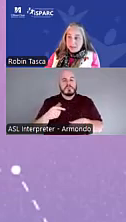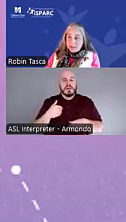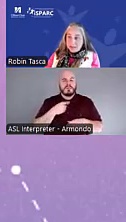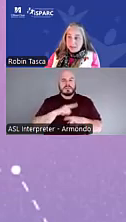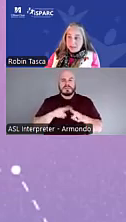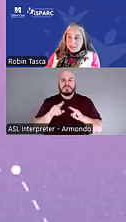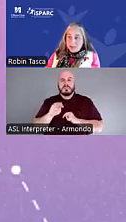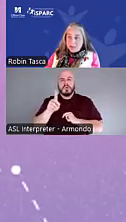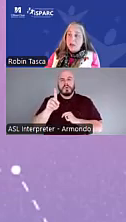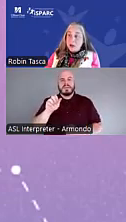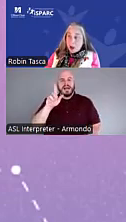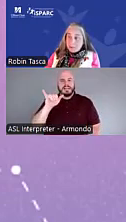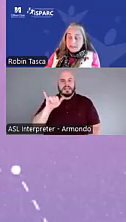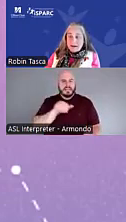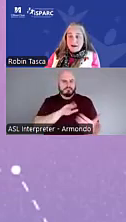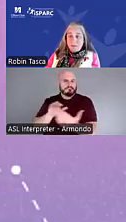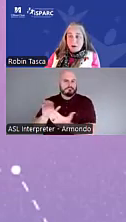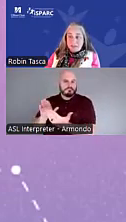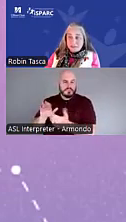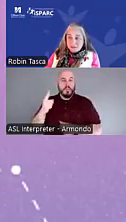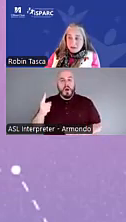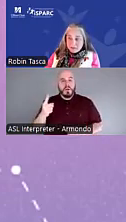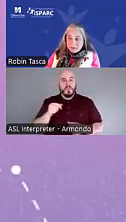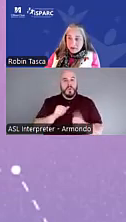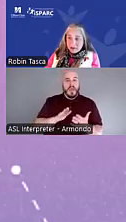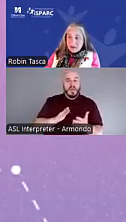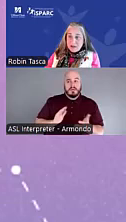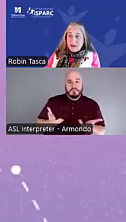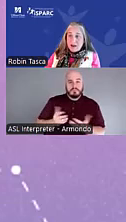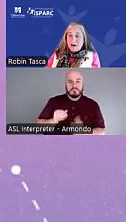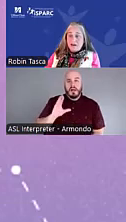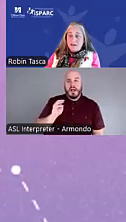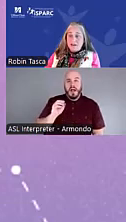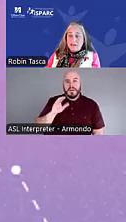And one of them is comics. Comics are a lot of fun.